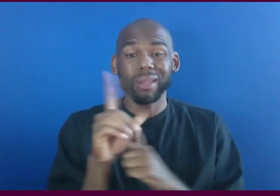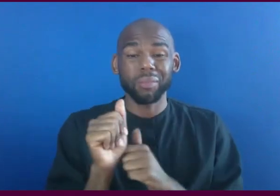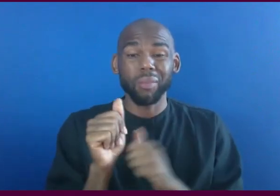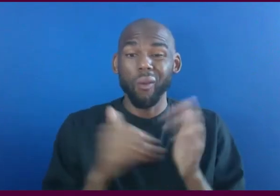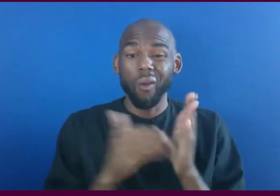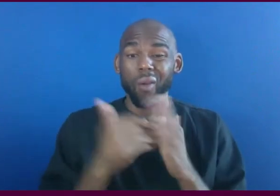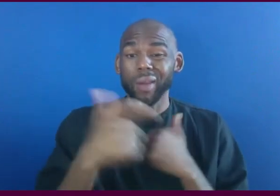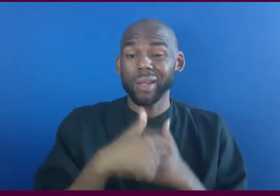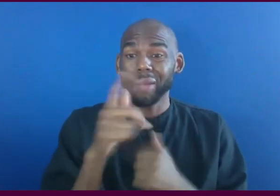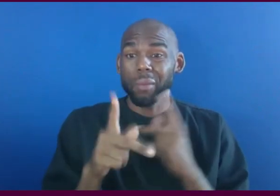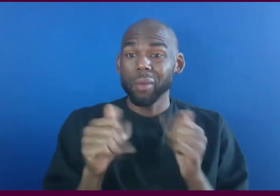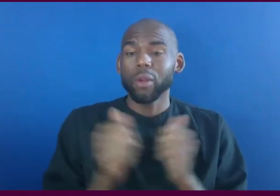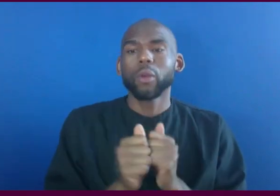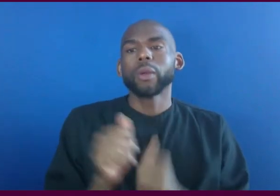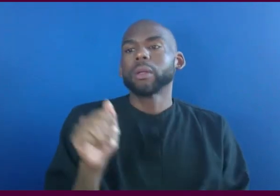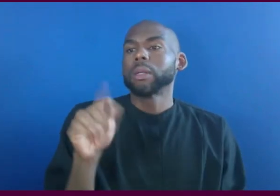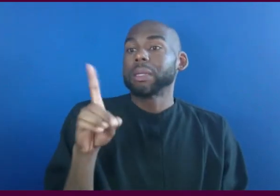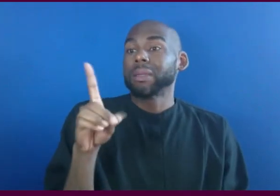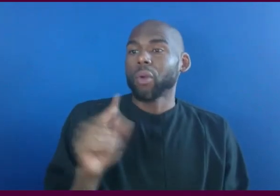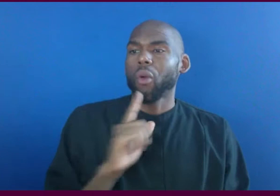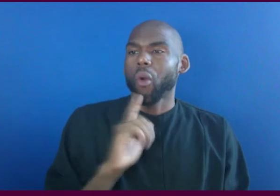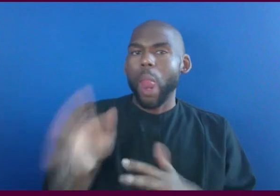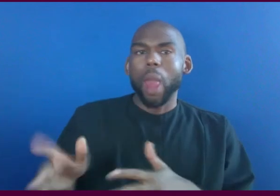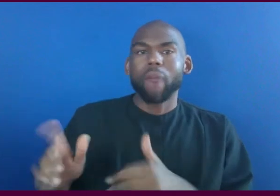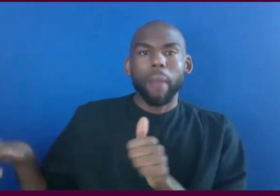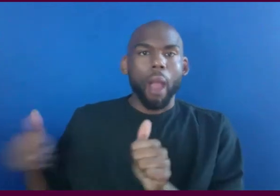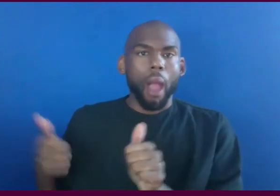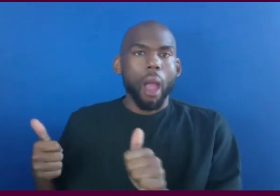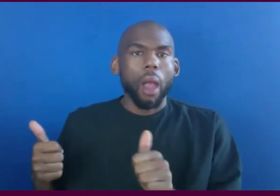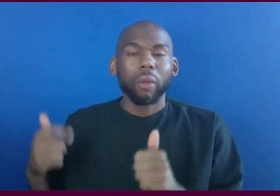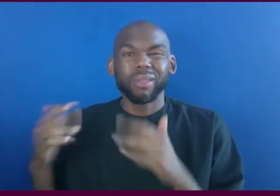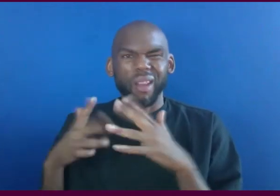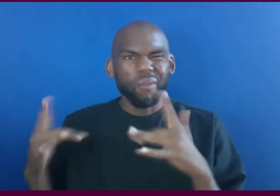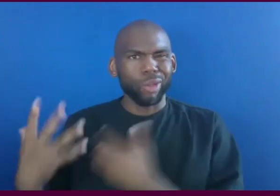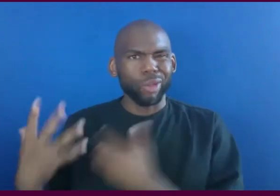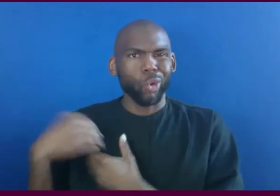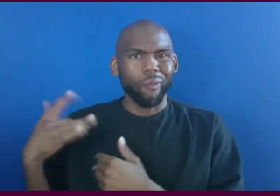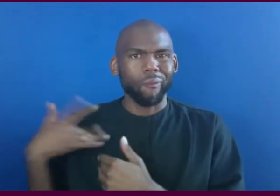Because a lot of times, people disabilities are left behind when people think of diversity and inclusion.